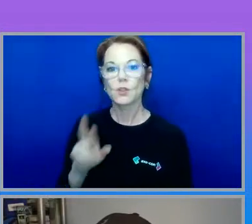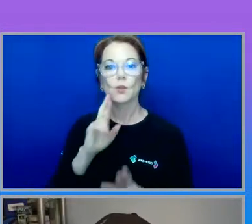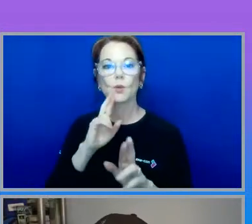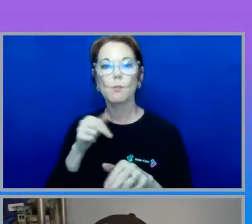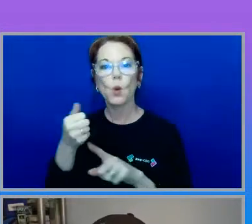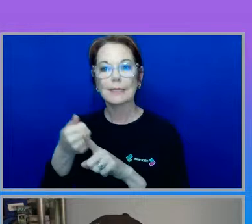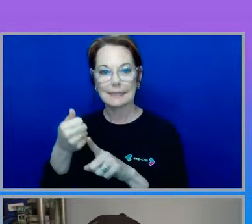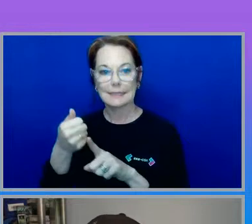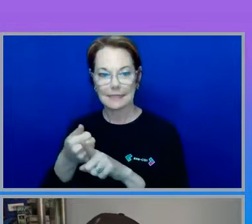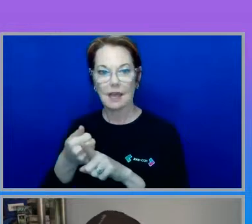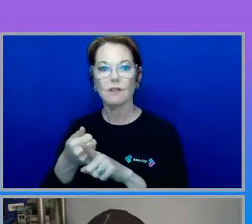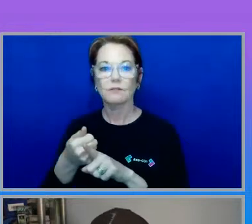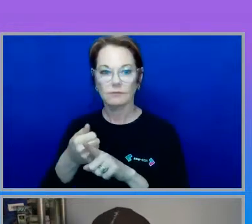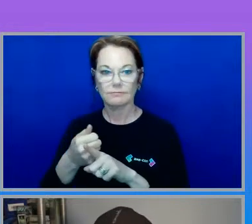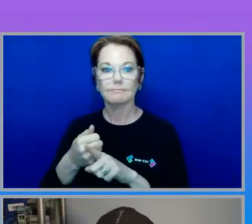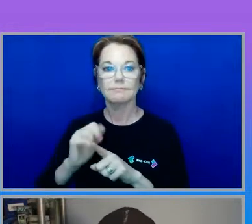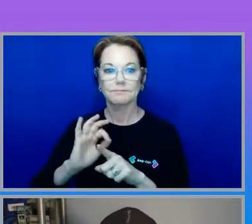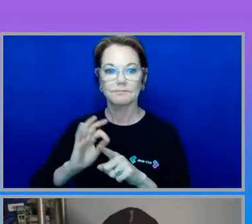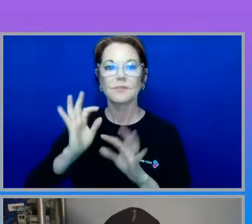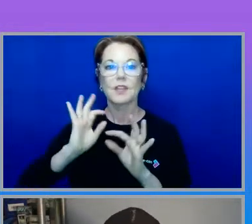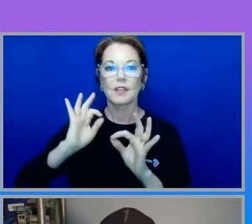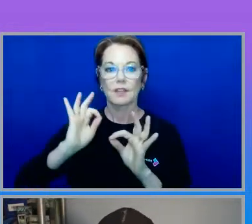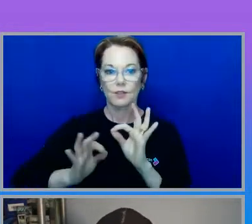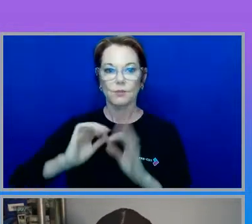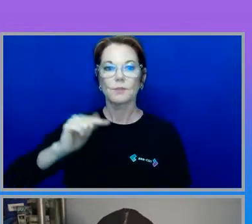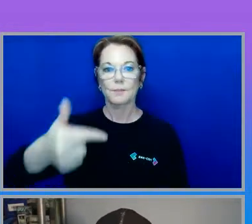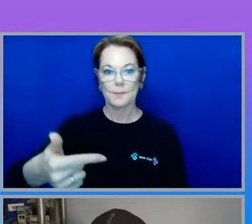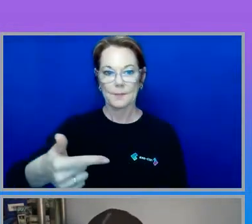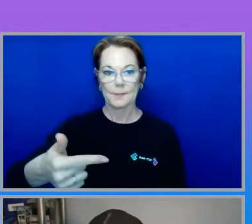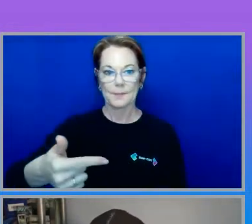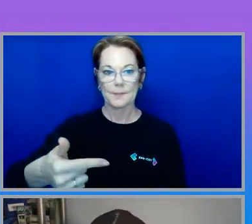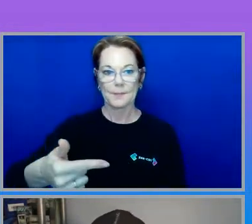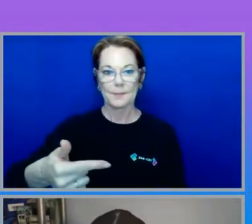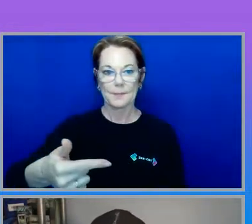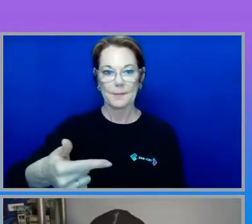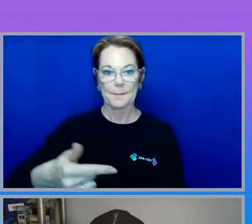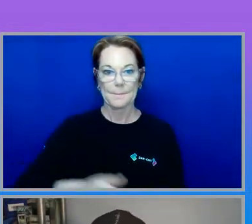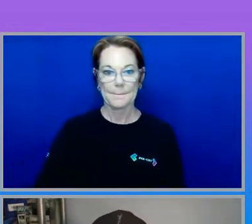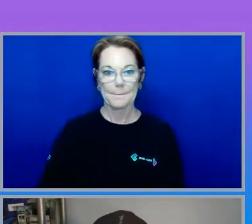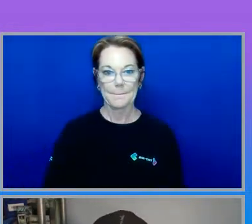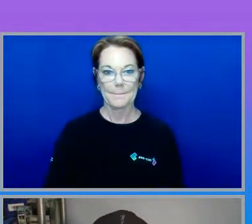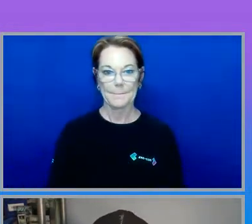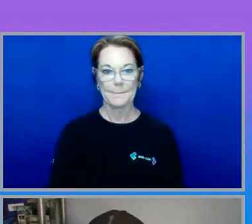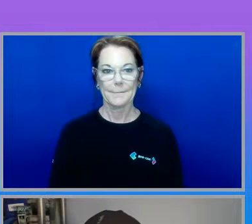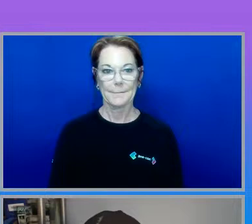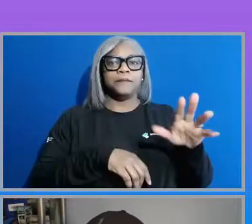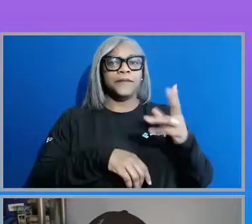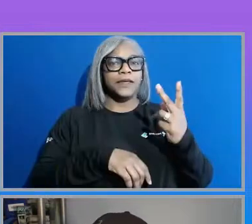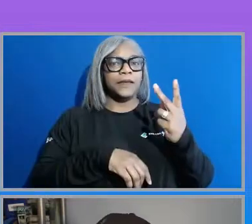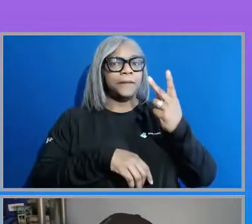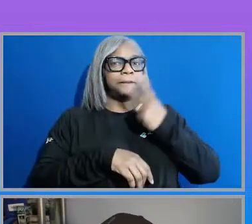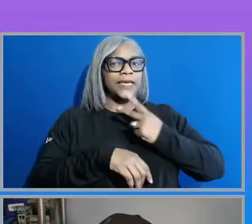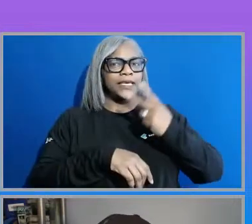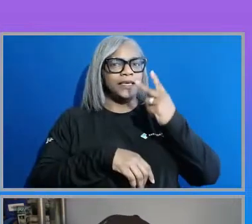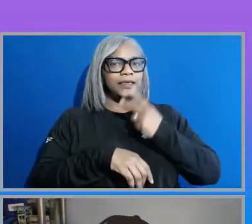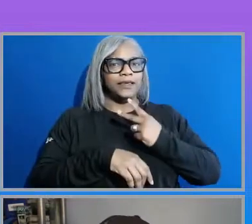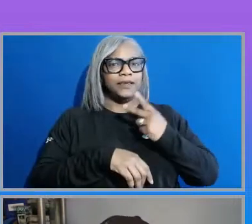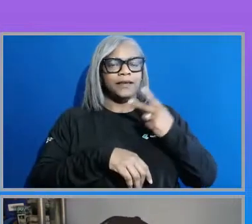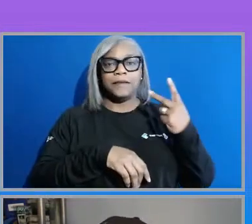the actual report itself. I can click highlight. And that's going to put a nice pink purple kind of focus ring around the